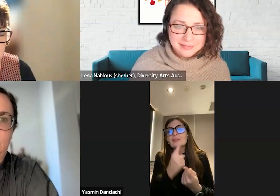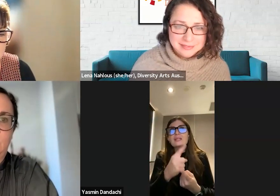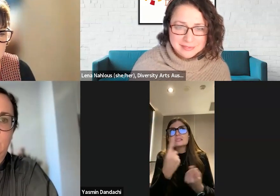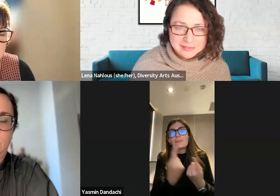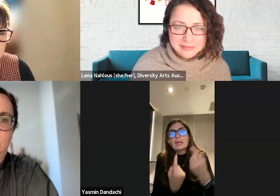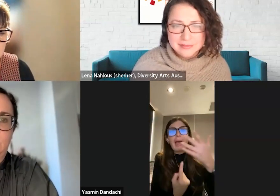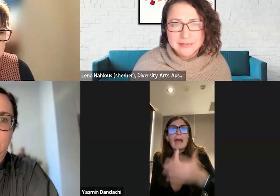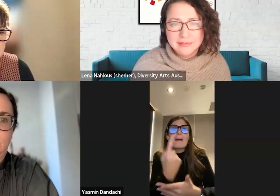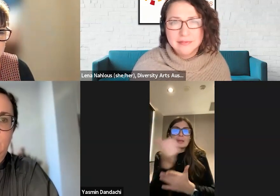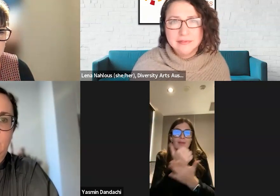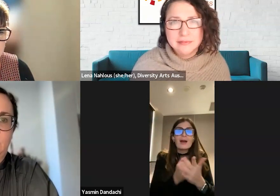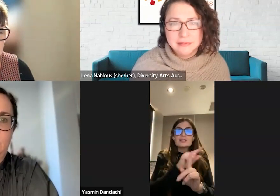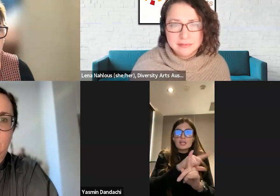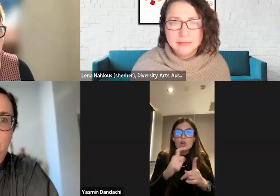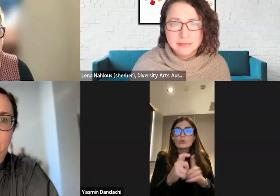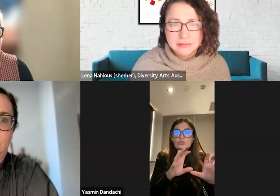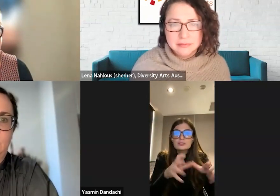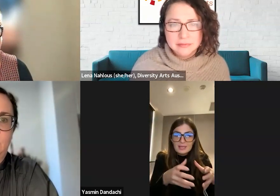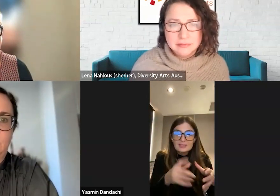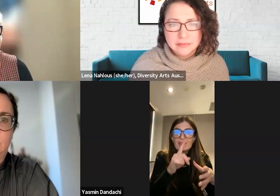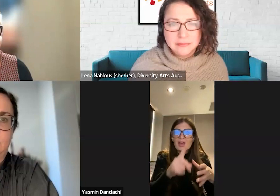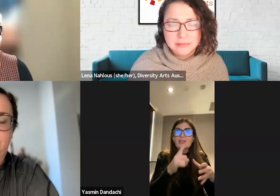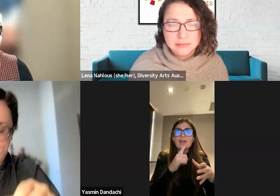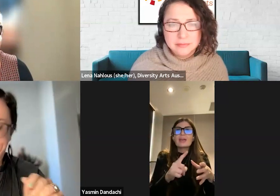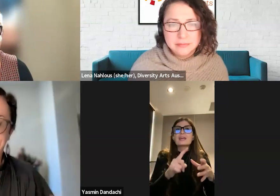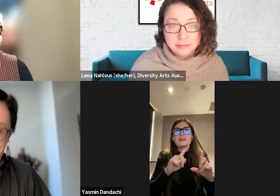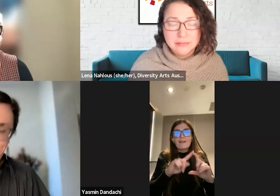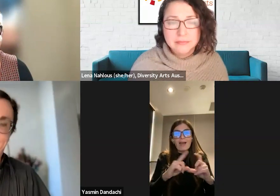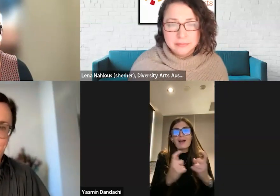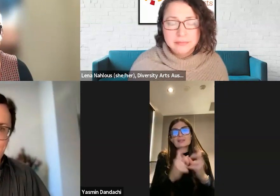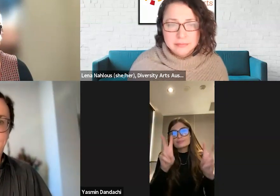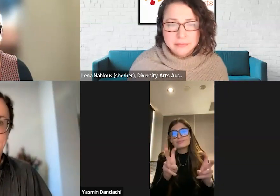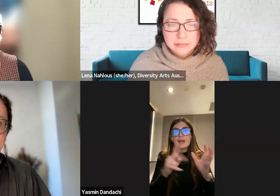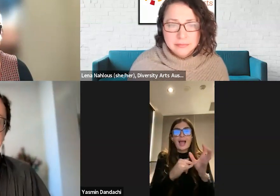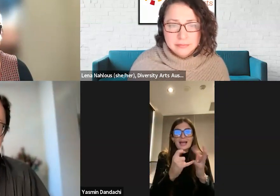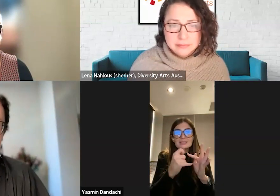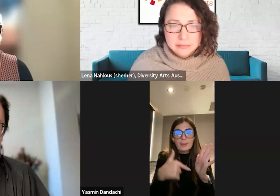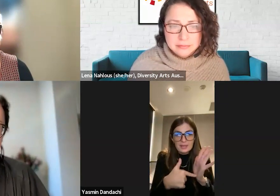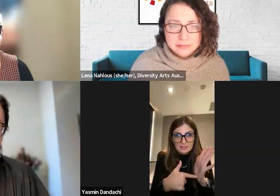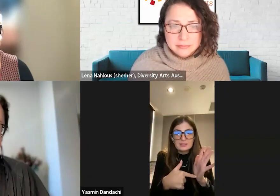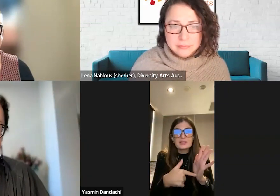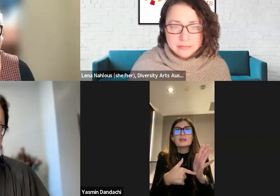sectors that there's a class aspect to payment or non-payment